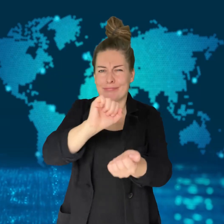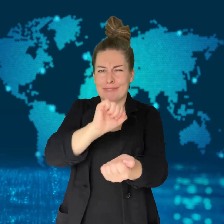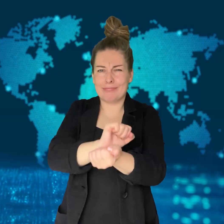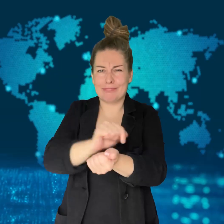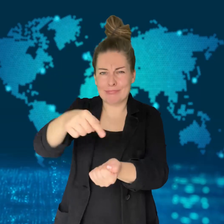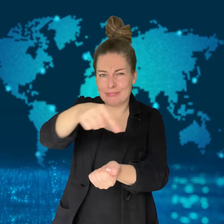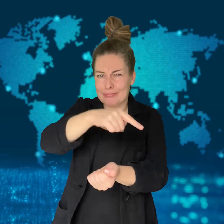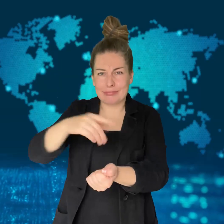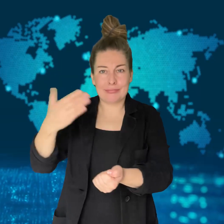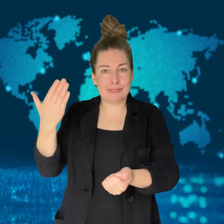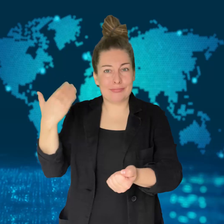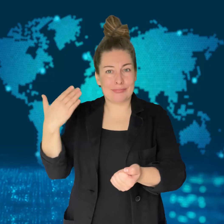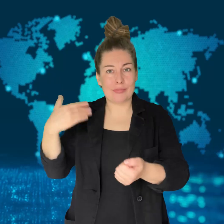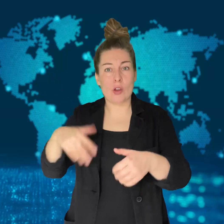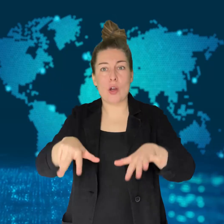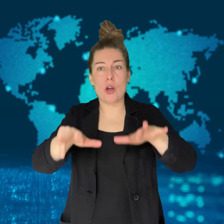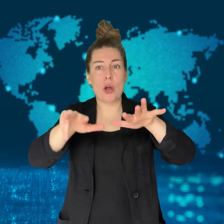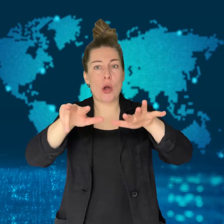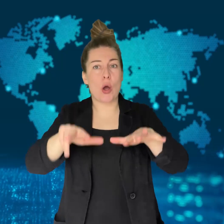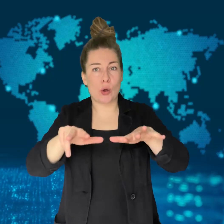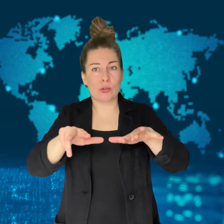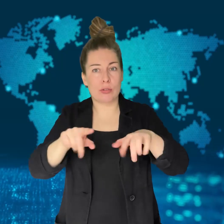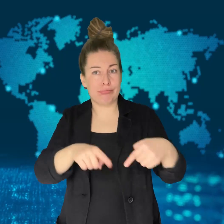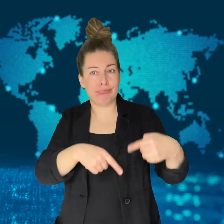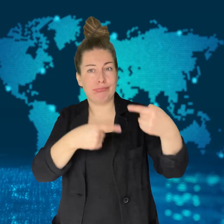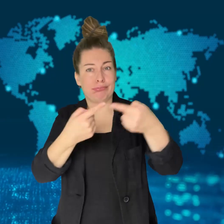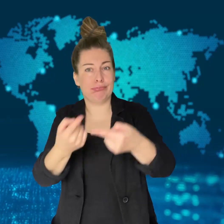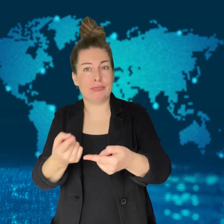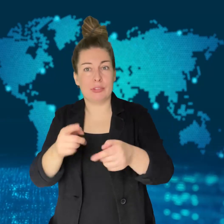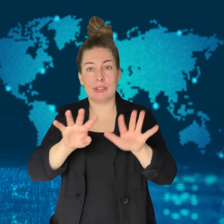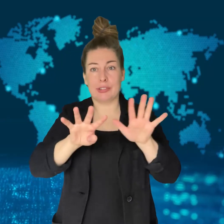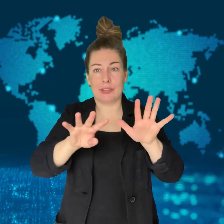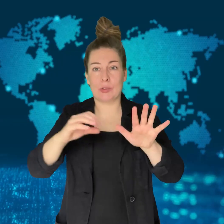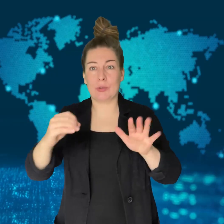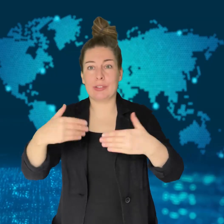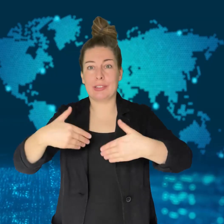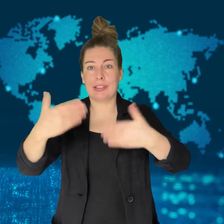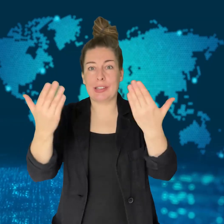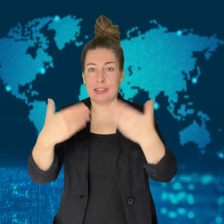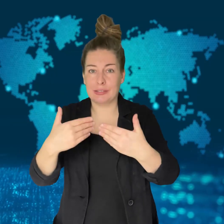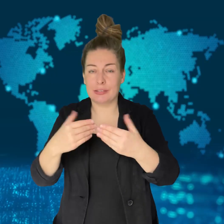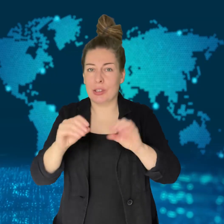Their counsel claims they were arrested